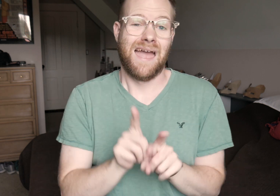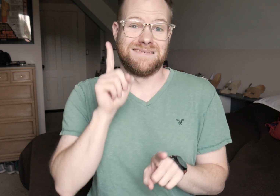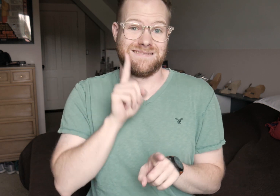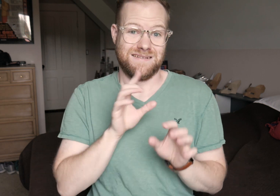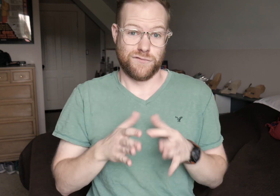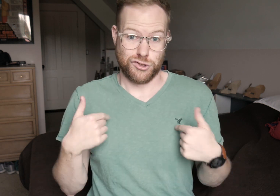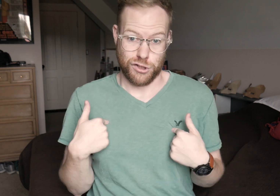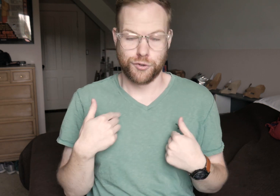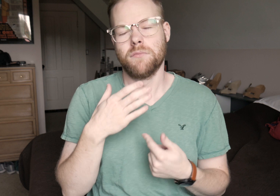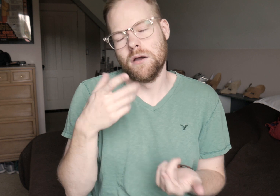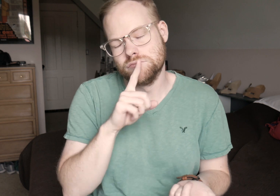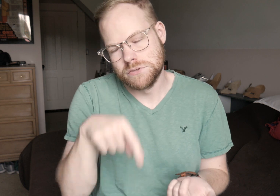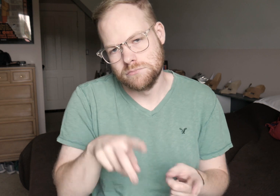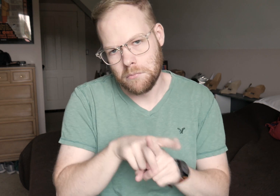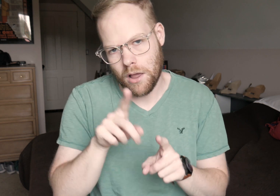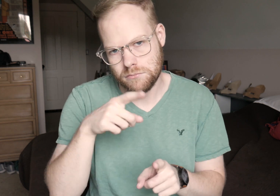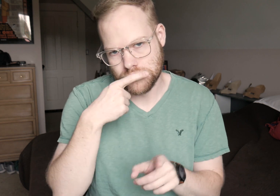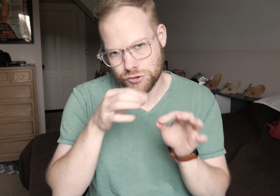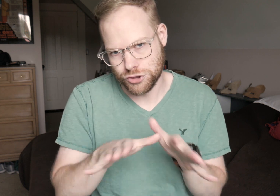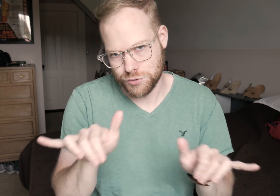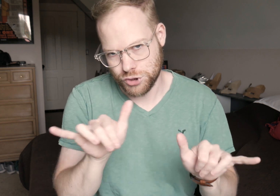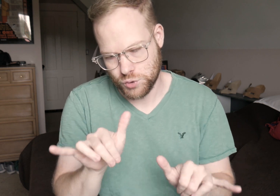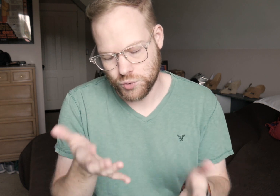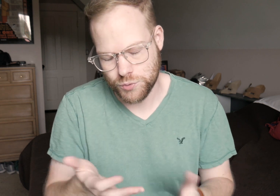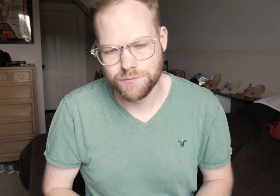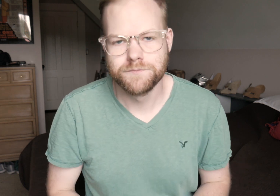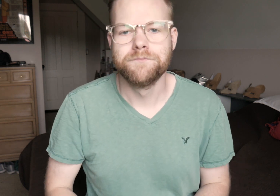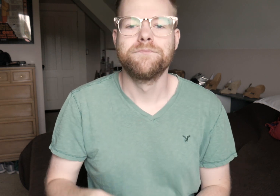As a deaf interpreter—and this applies to hearing interpreters as well—